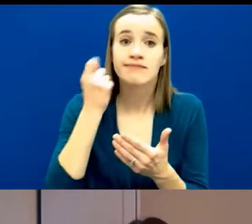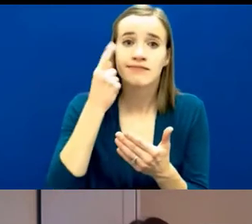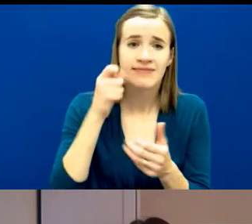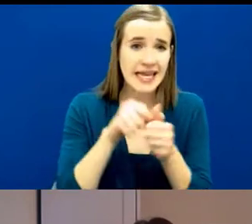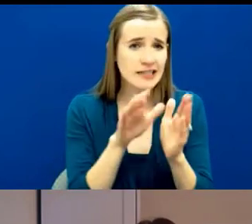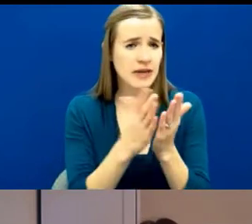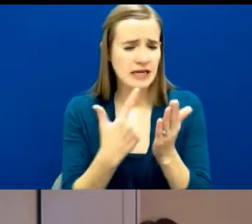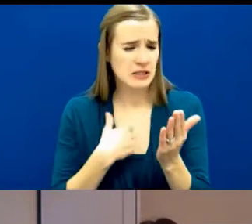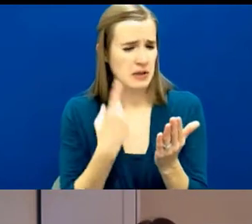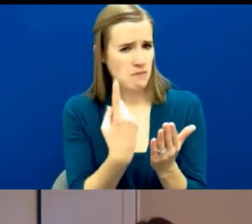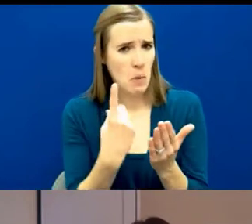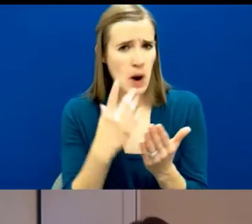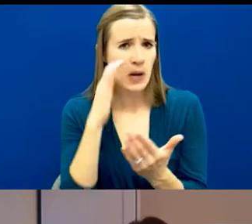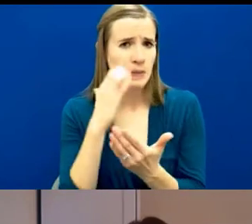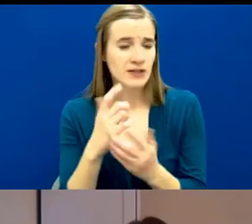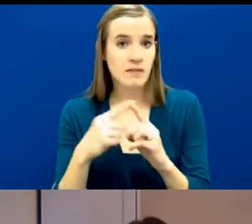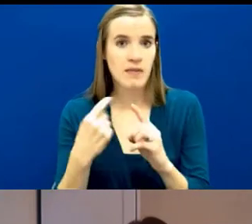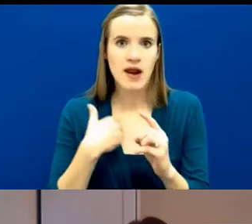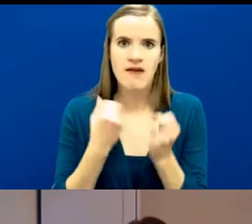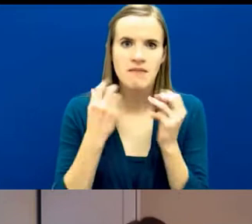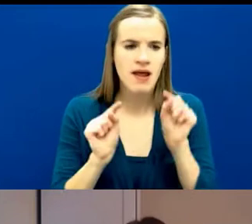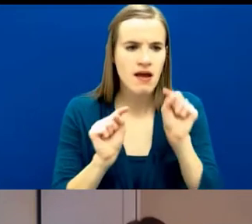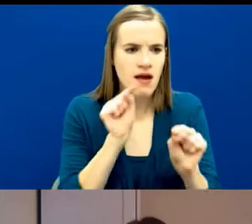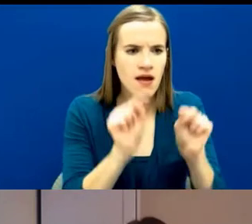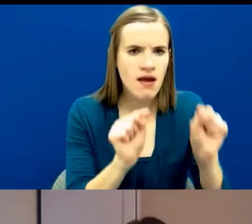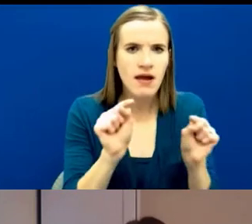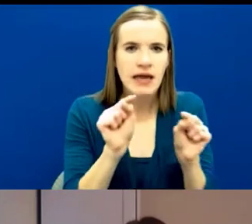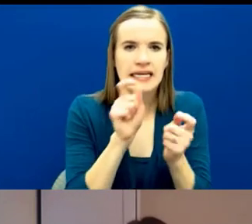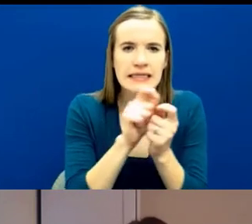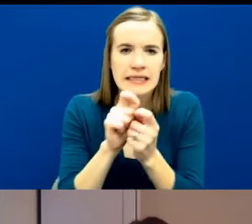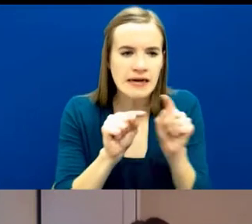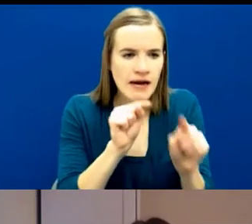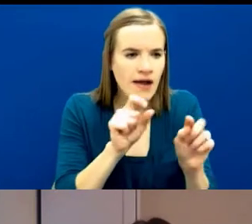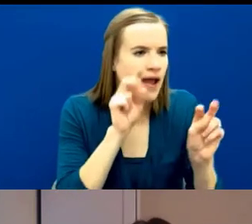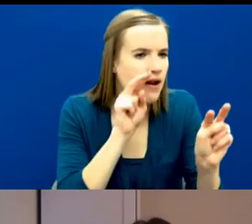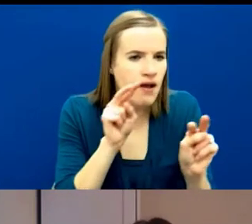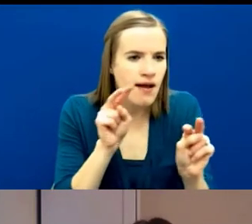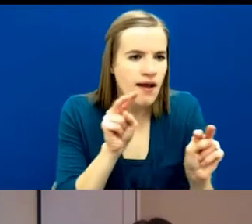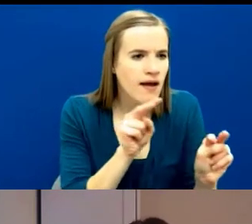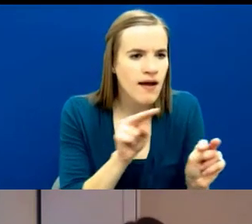says a lot. And what I really liked about Nabi's illustrations, is he kind